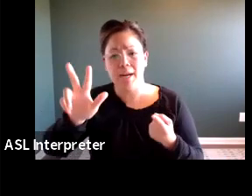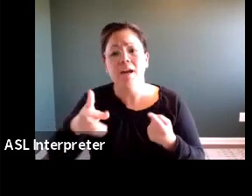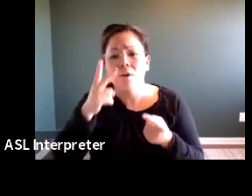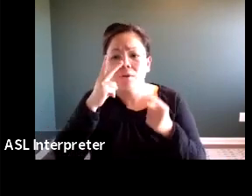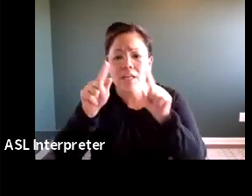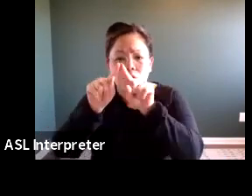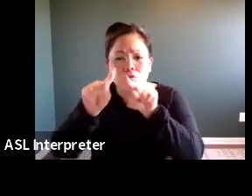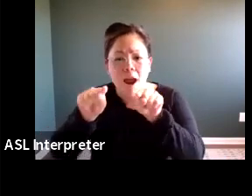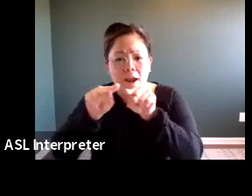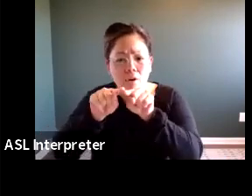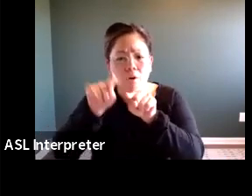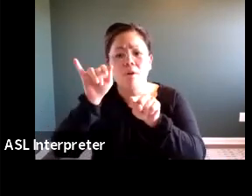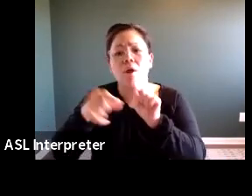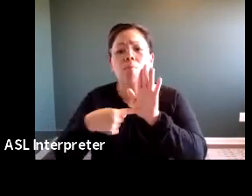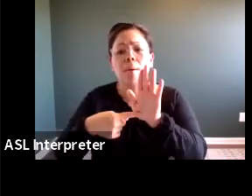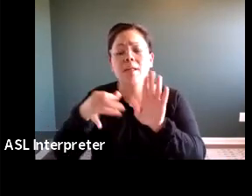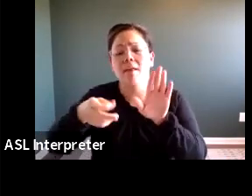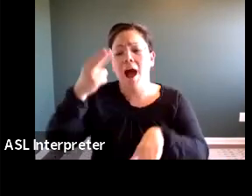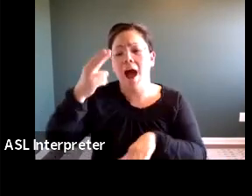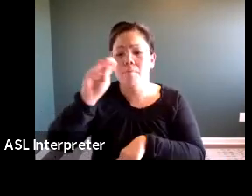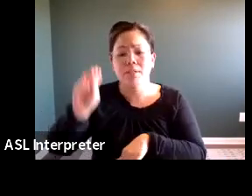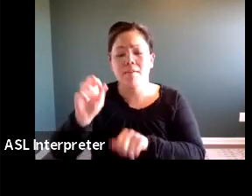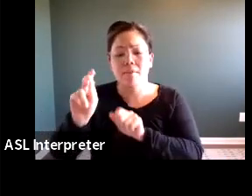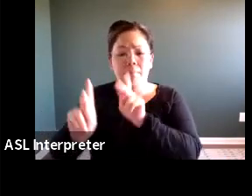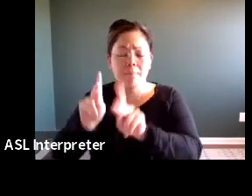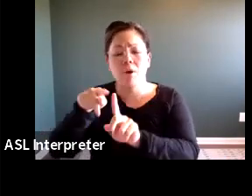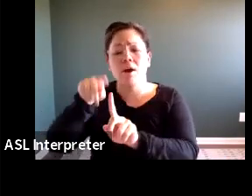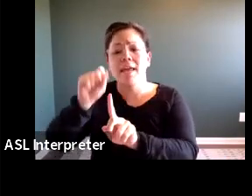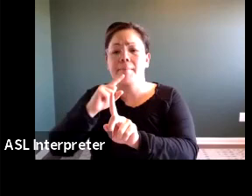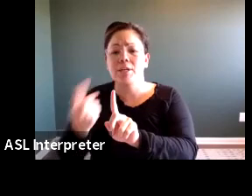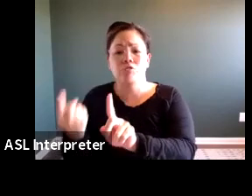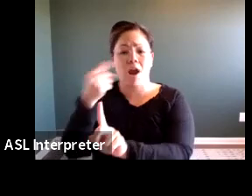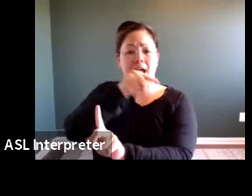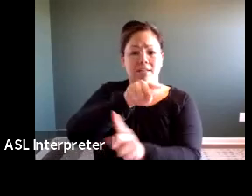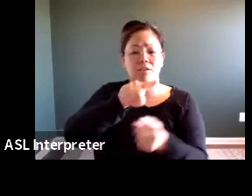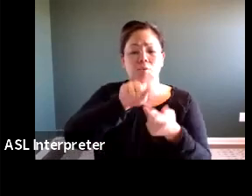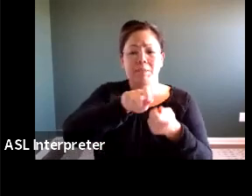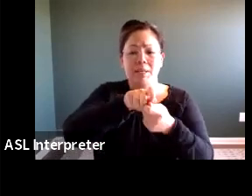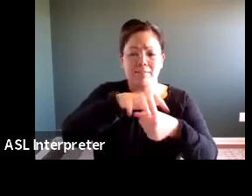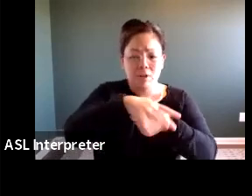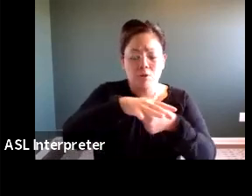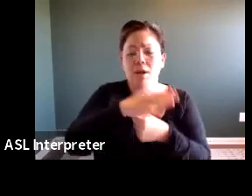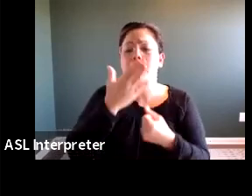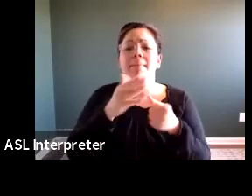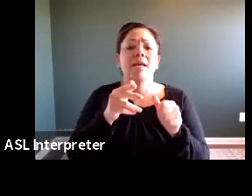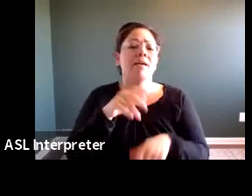a high proportion of the cases were could be traced back to a specific location whether it be a long-term care facility